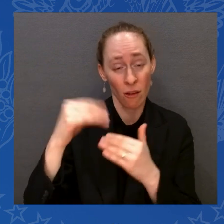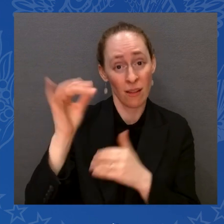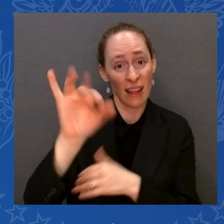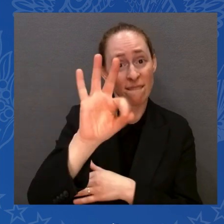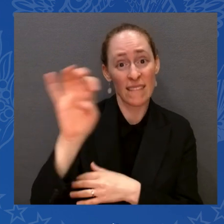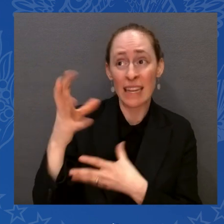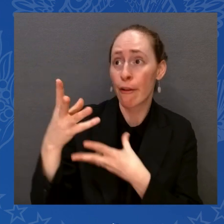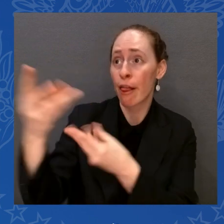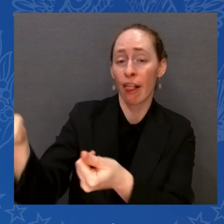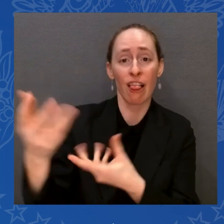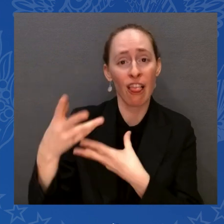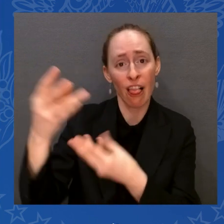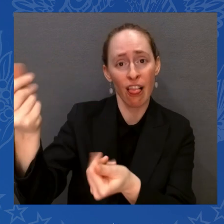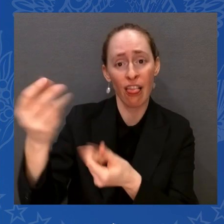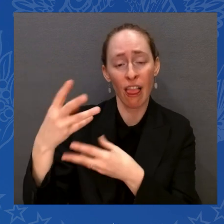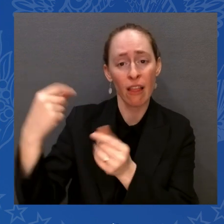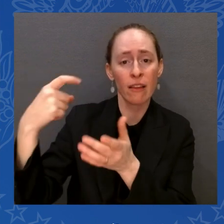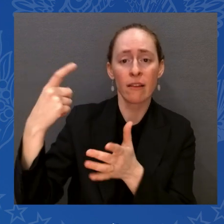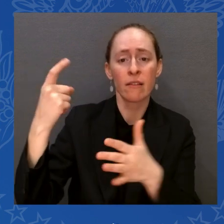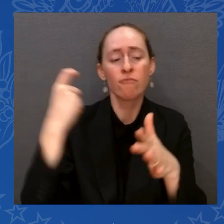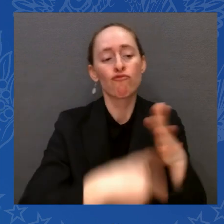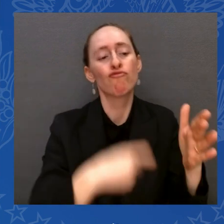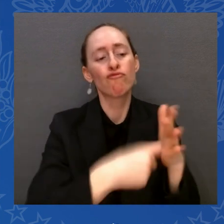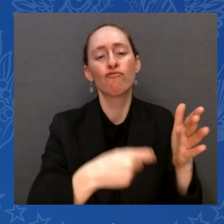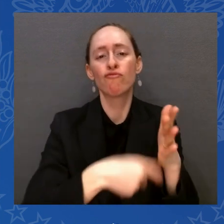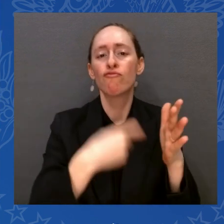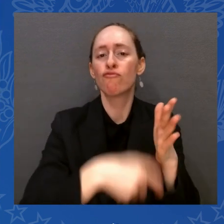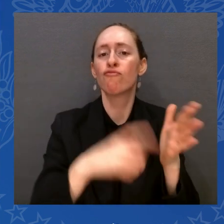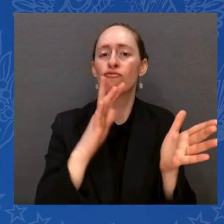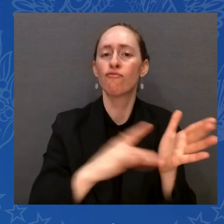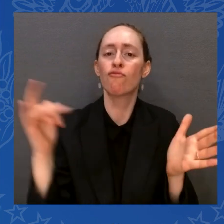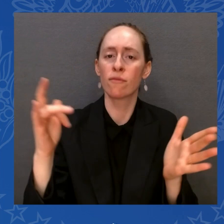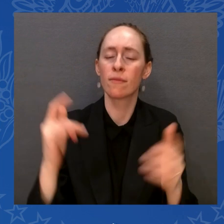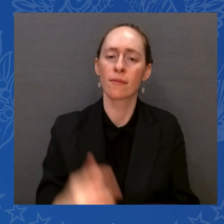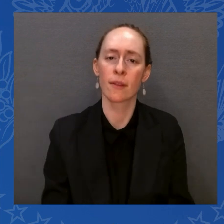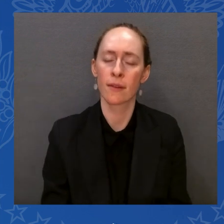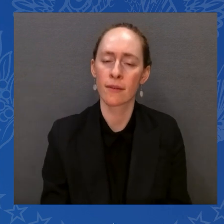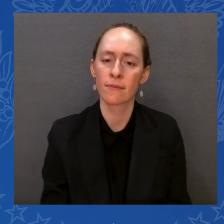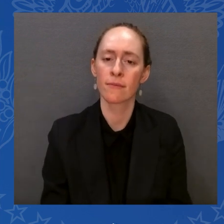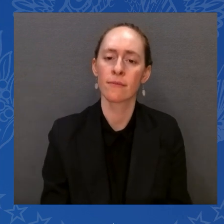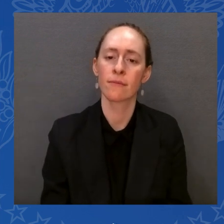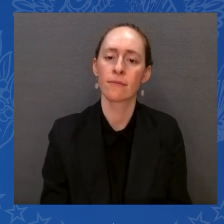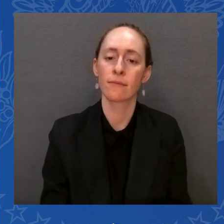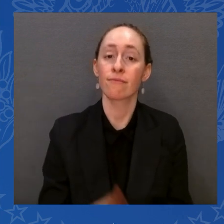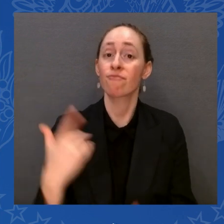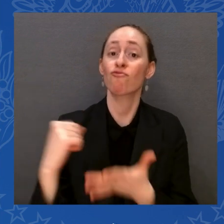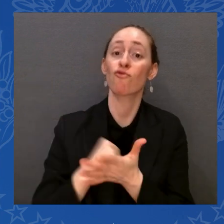We're proposing to cut credit card fees by 75 percent, and now they average -- if it's -- if you're over --